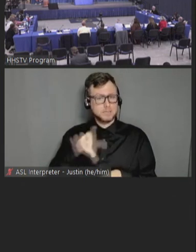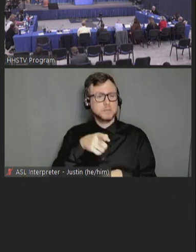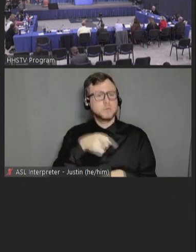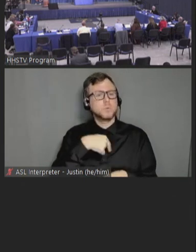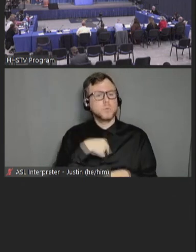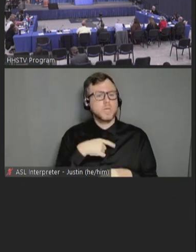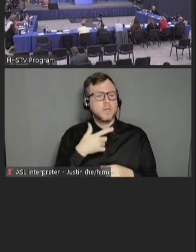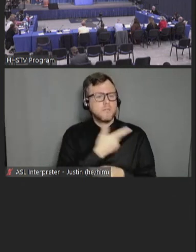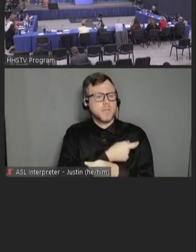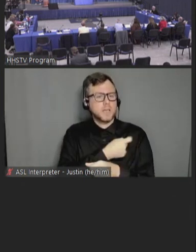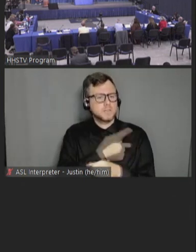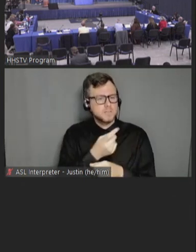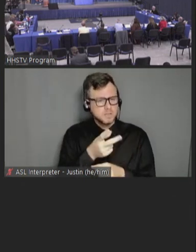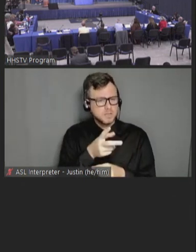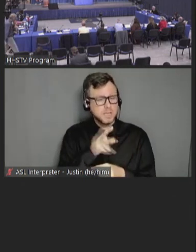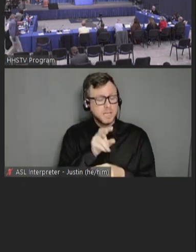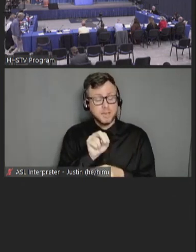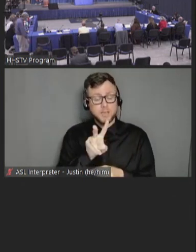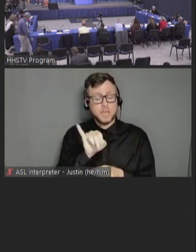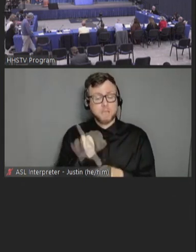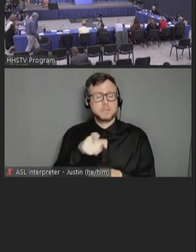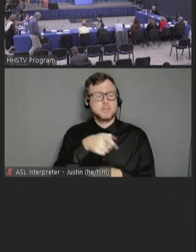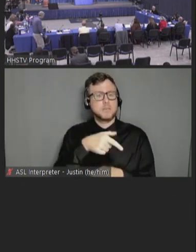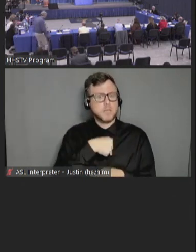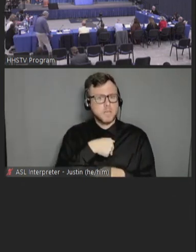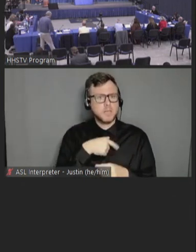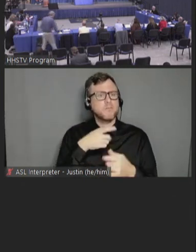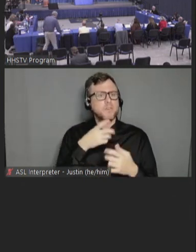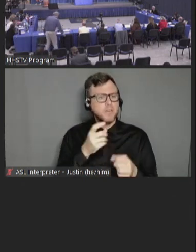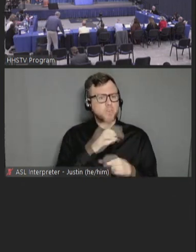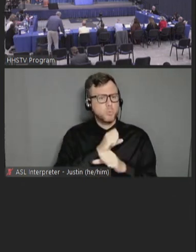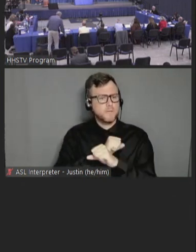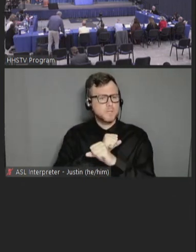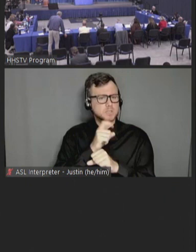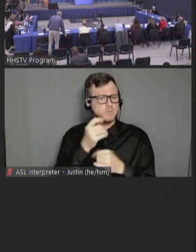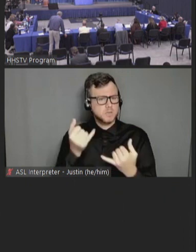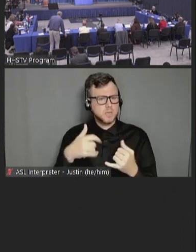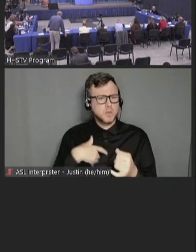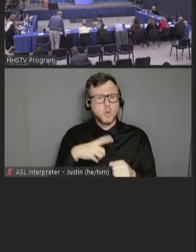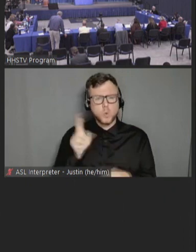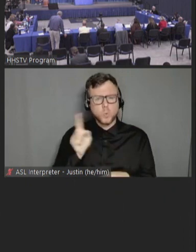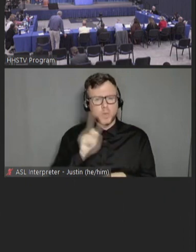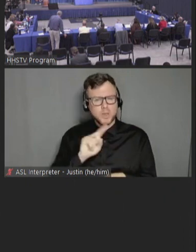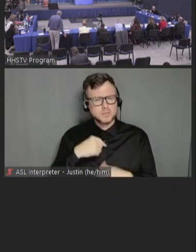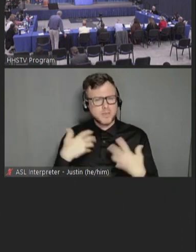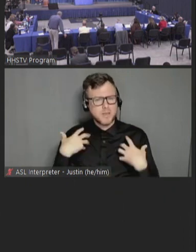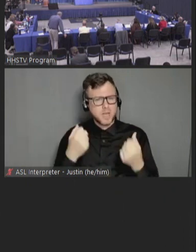presentations today. Where are the healthcare professionals and advocacy groups speaking on